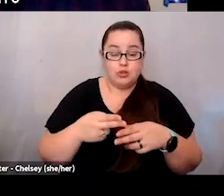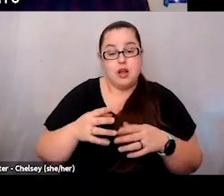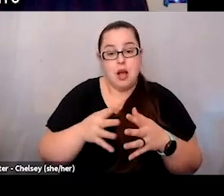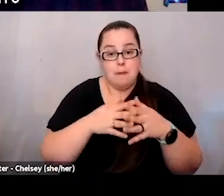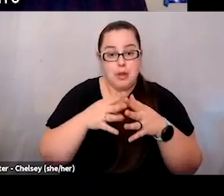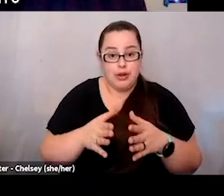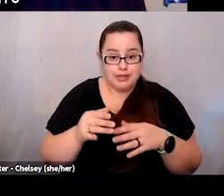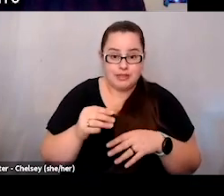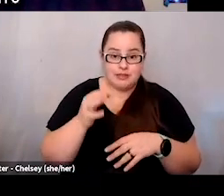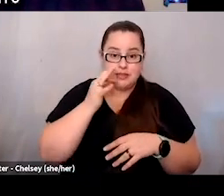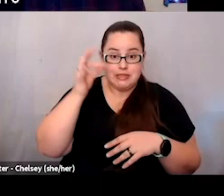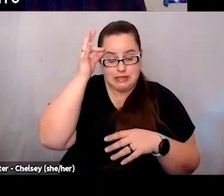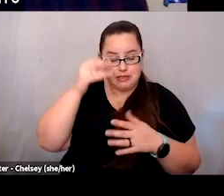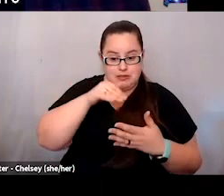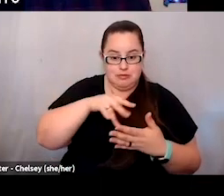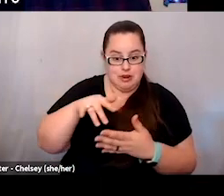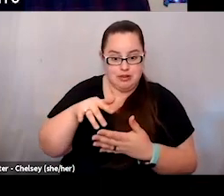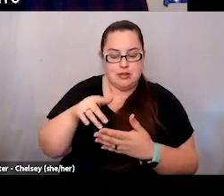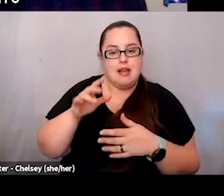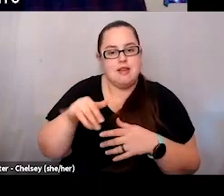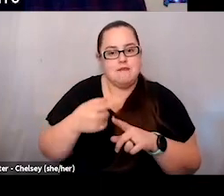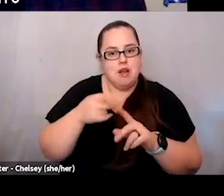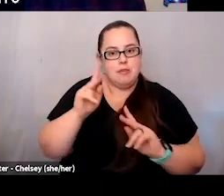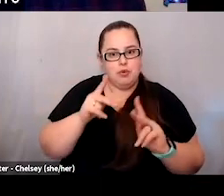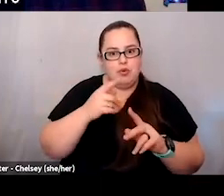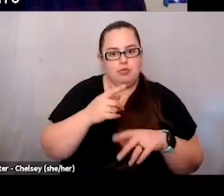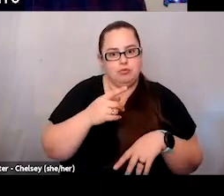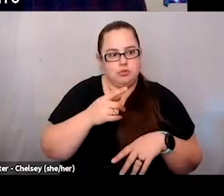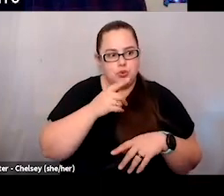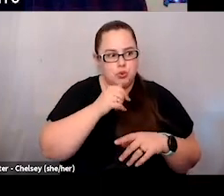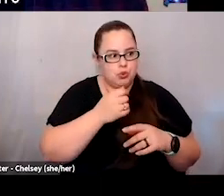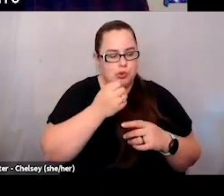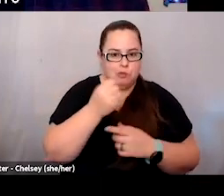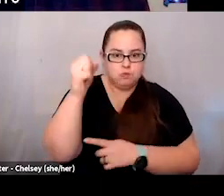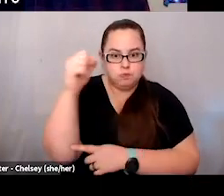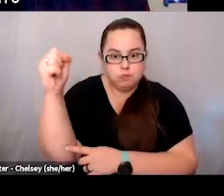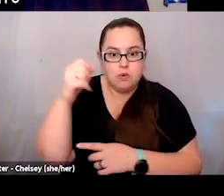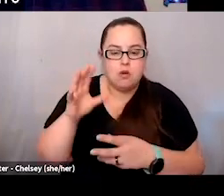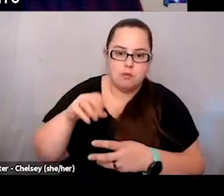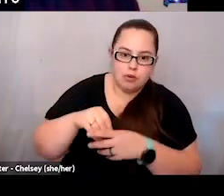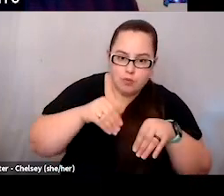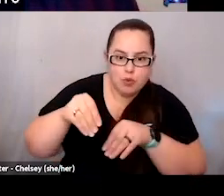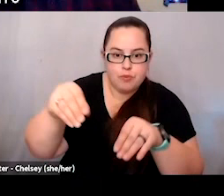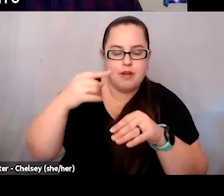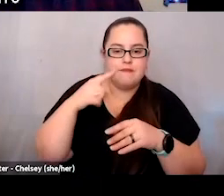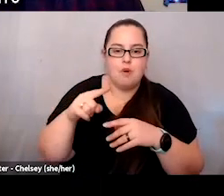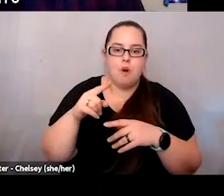people who came out of the American Indian movement. And so, again, that's a term that